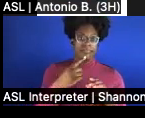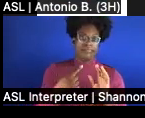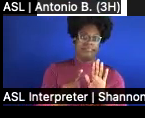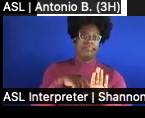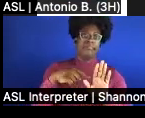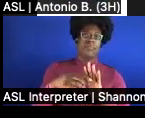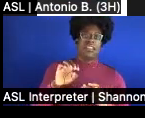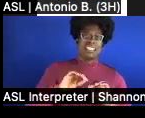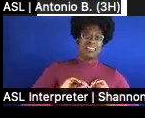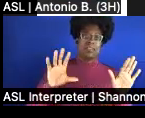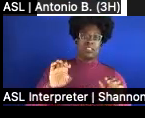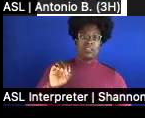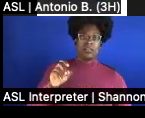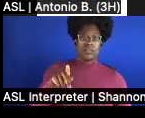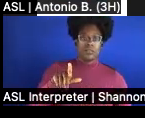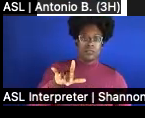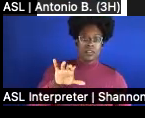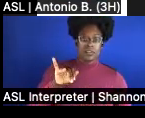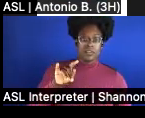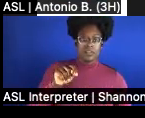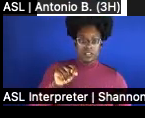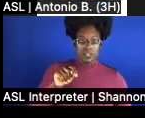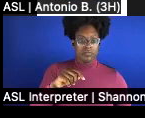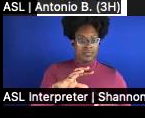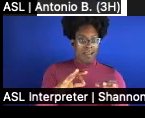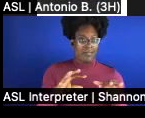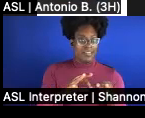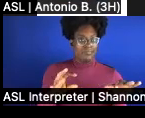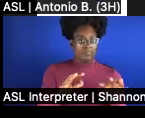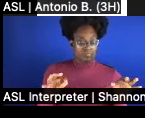stressing here is that the comments that were more successful for consultants--minimal marking,